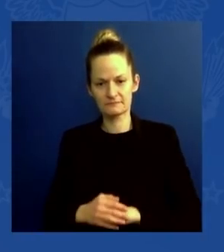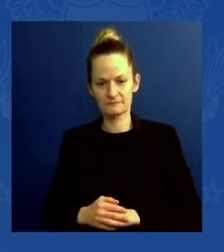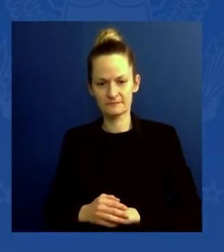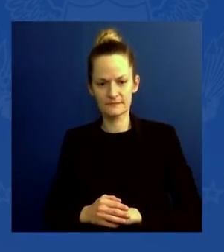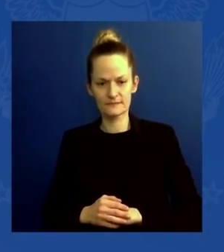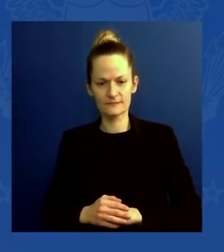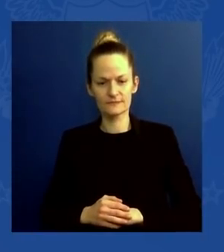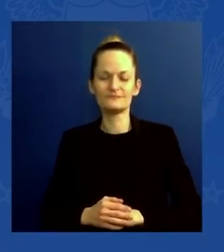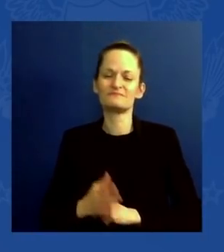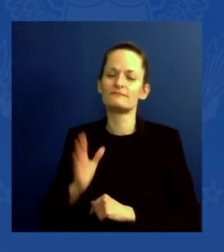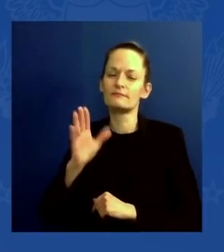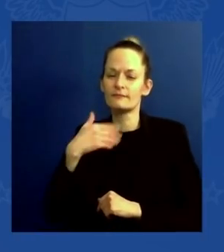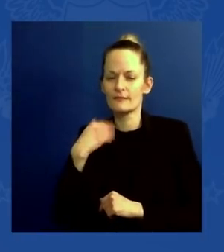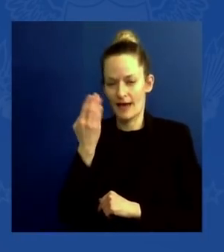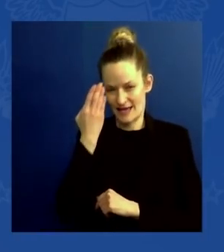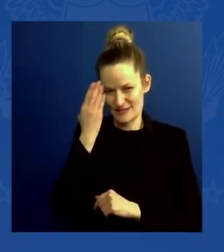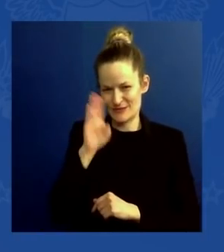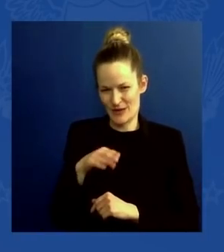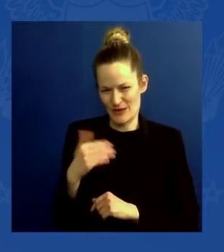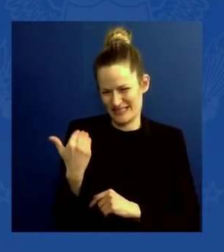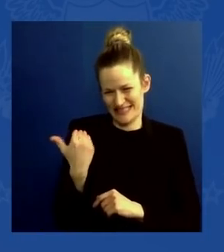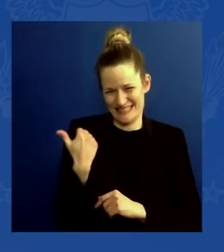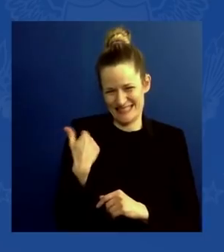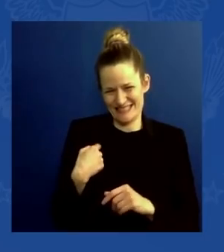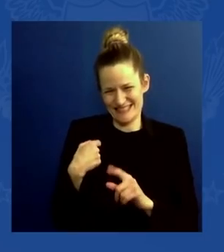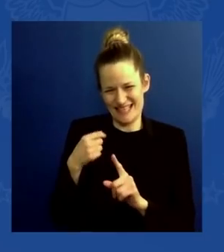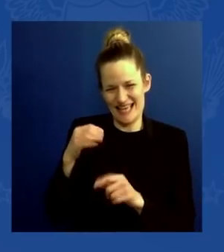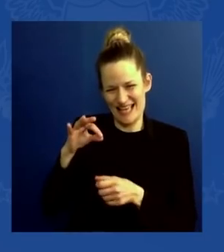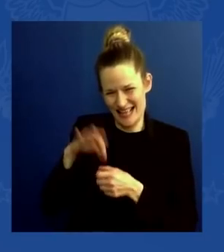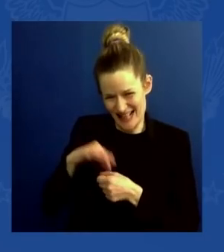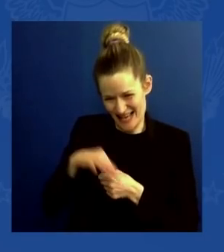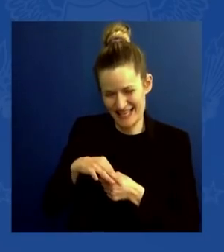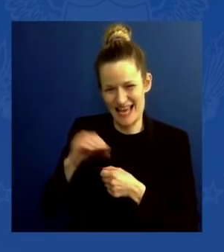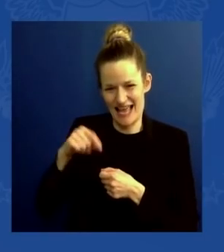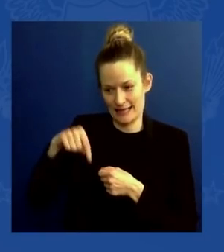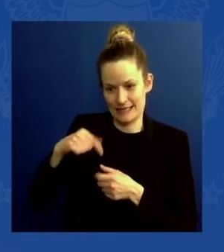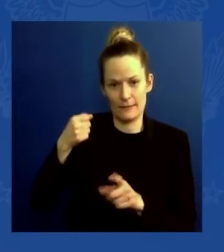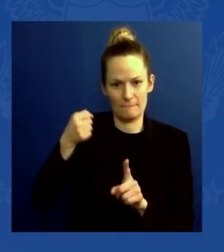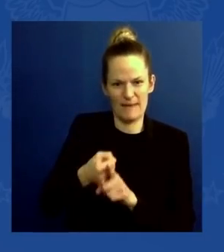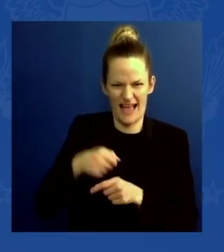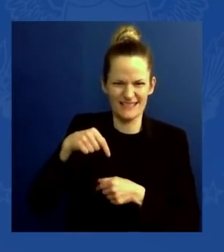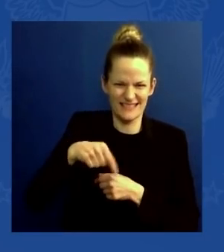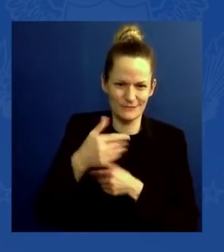Get something done. It's time to get something done. Stop -- you all stop talking. Get something done.